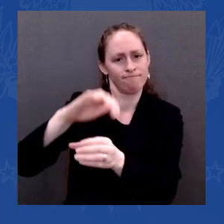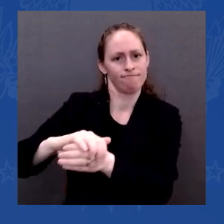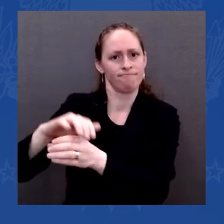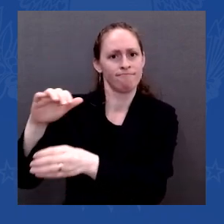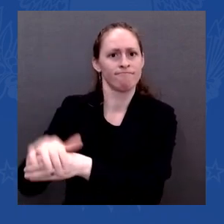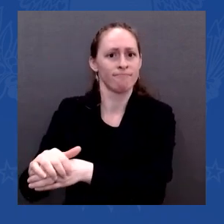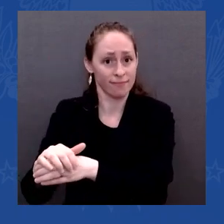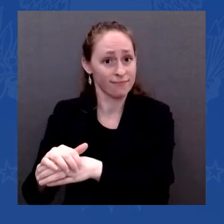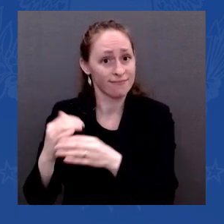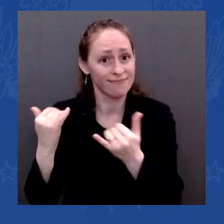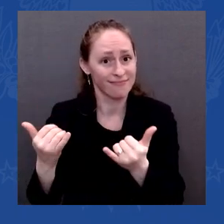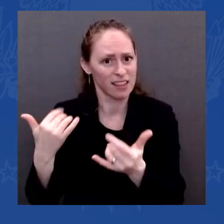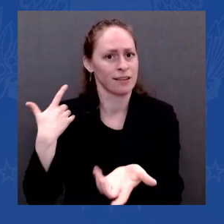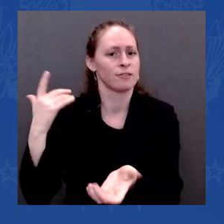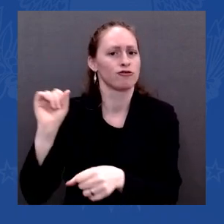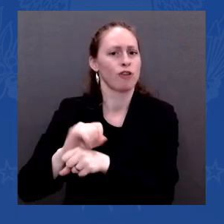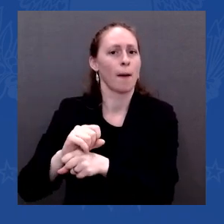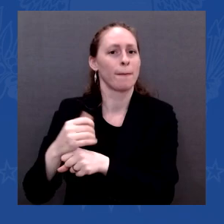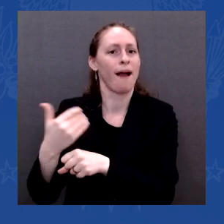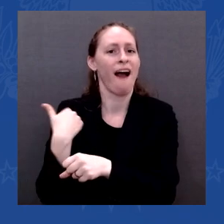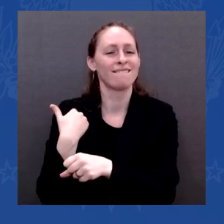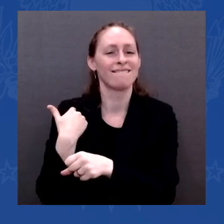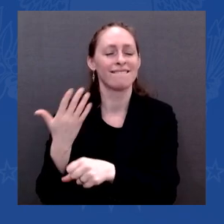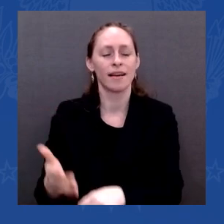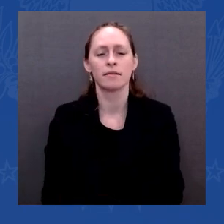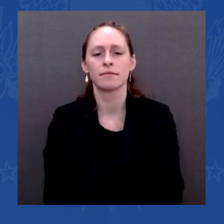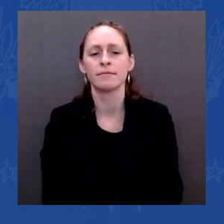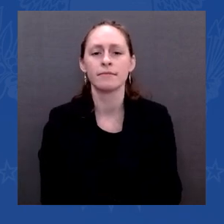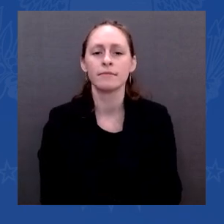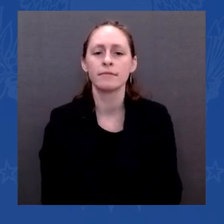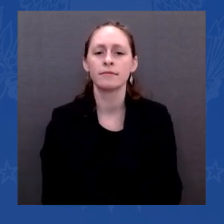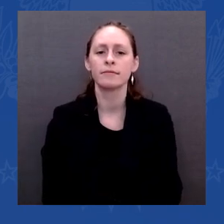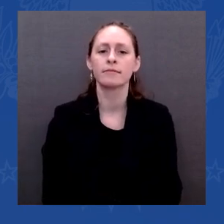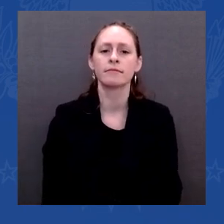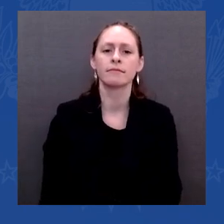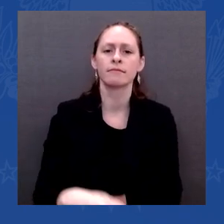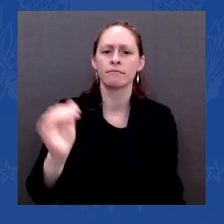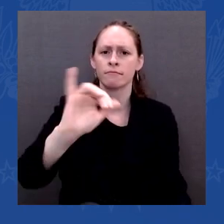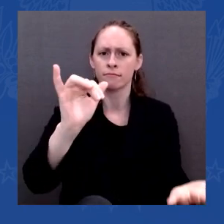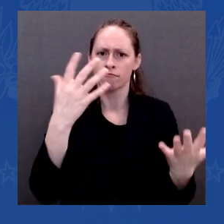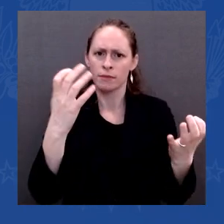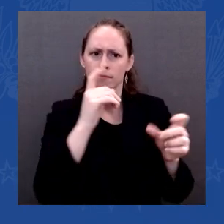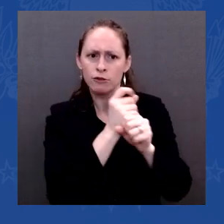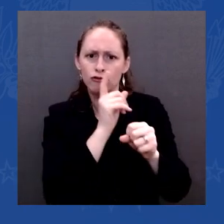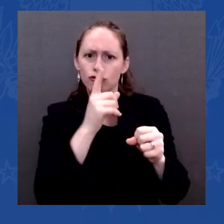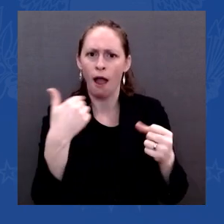and, consequentially, more secure energy supply. You know, I’ve flown all over the wor- --